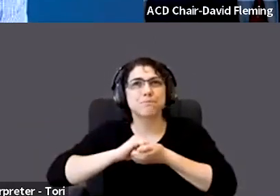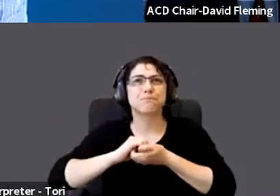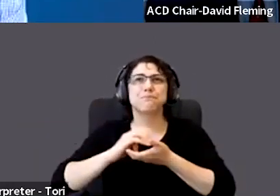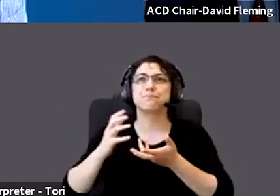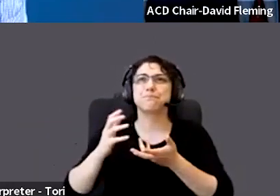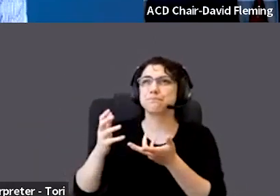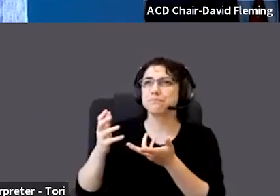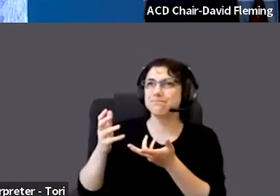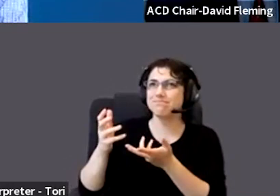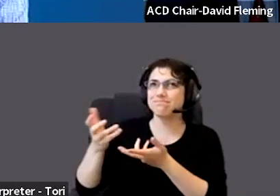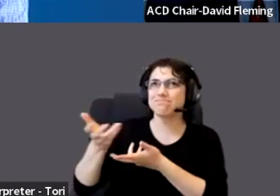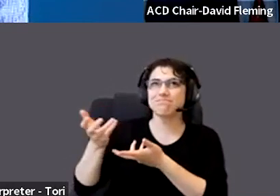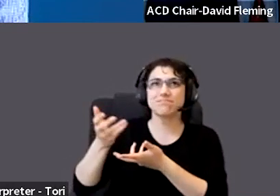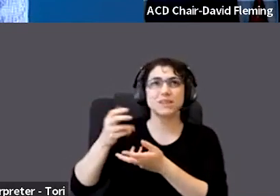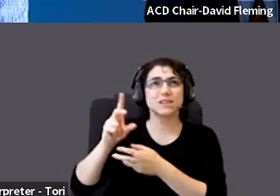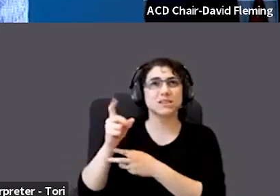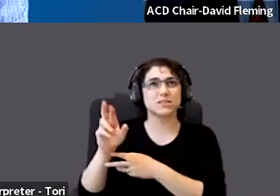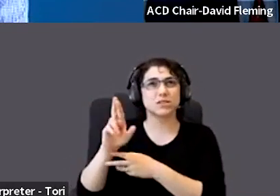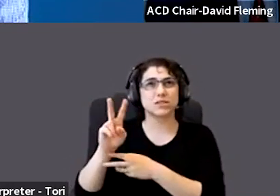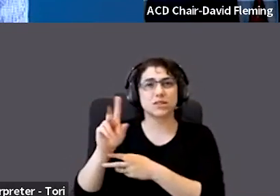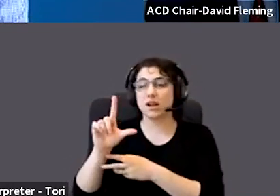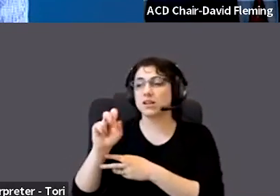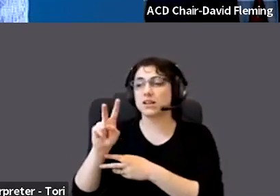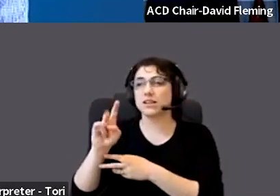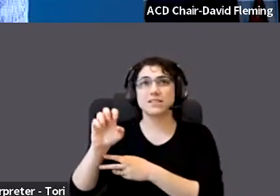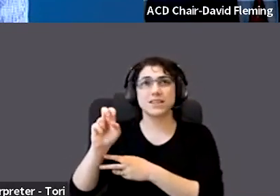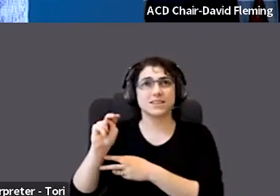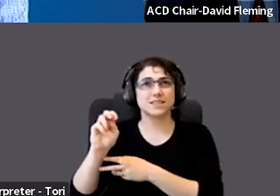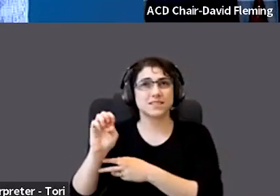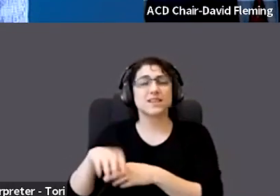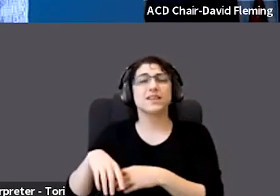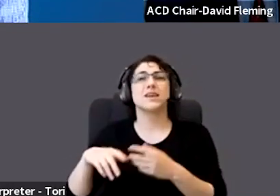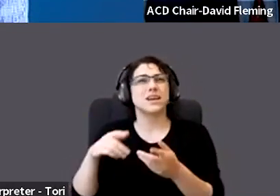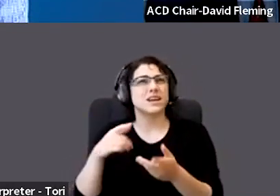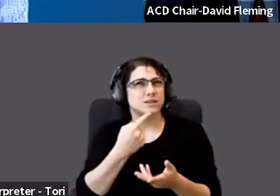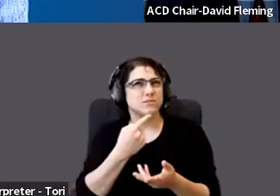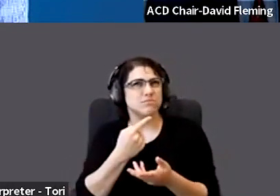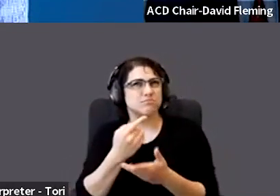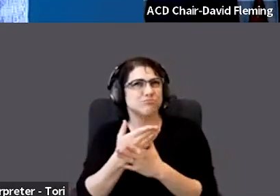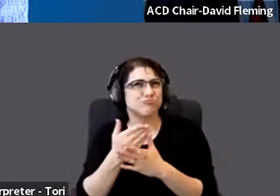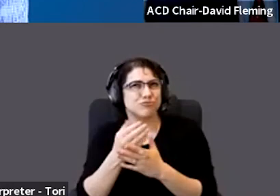at the secretariat level. But could you say a little bit more in terms of specific details that you might be able to offer in terms